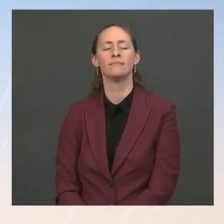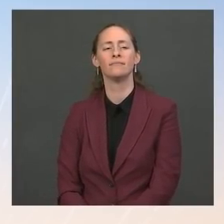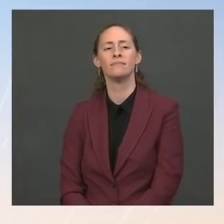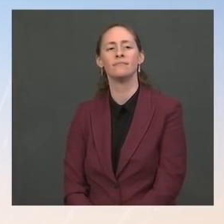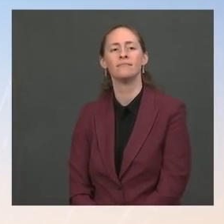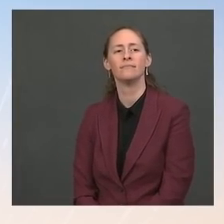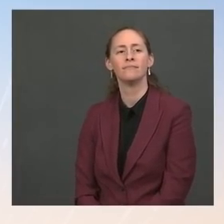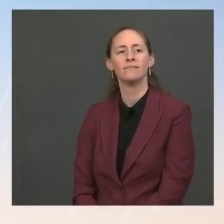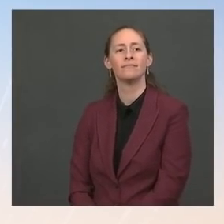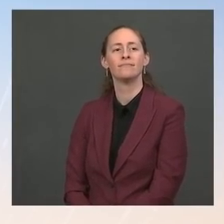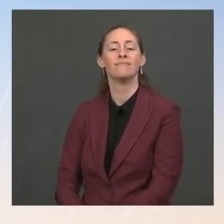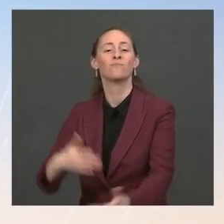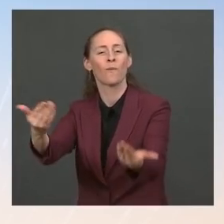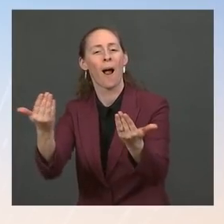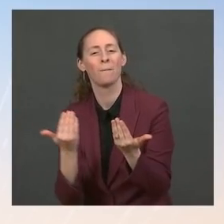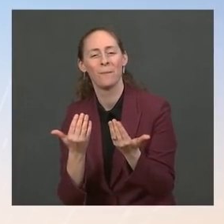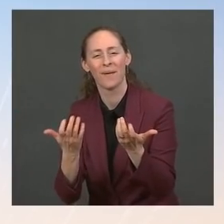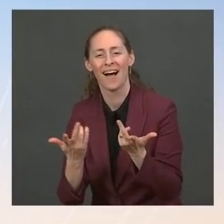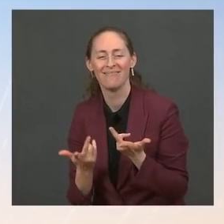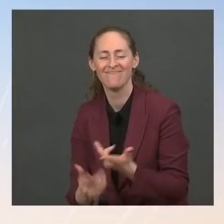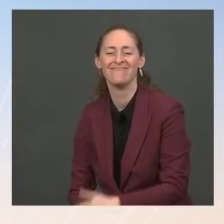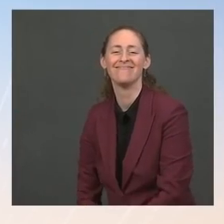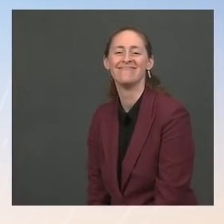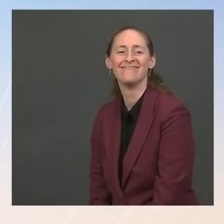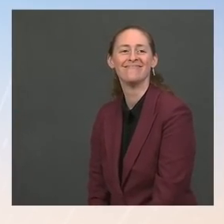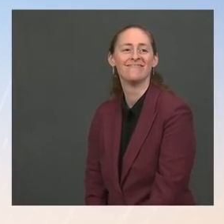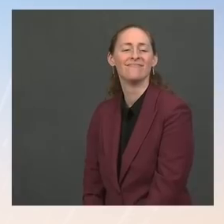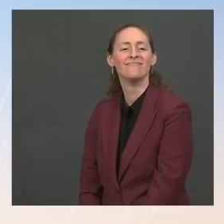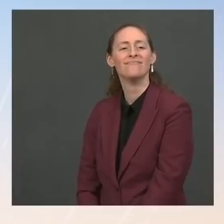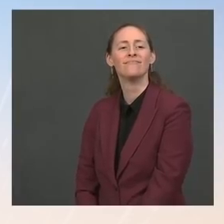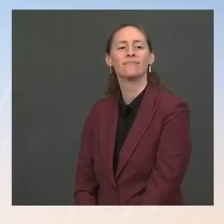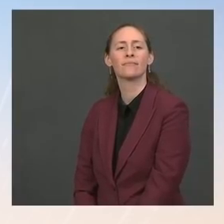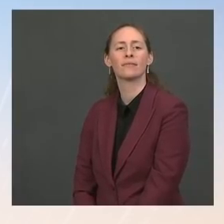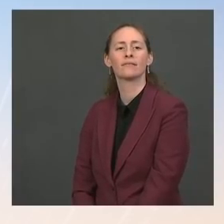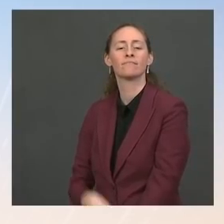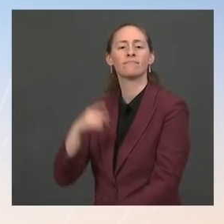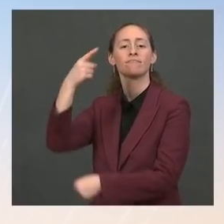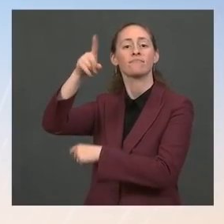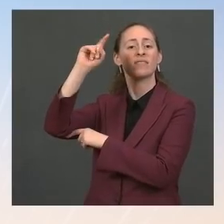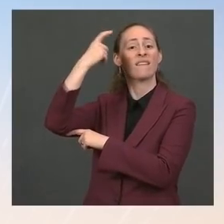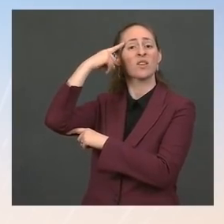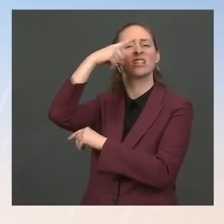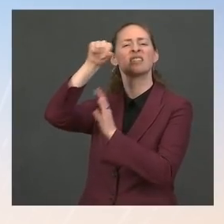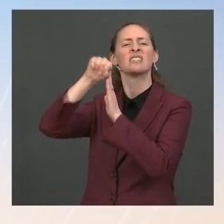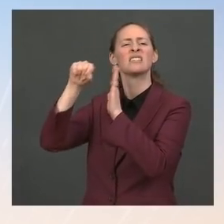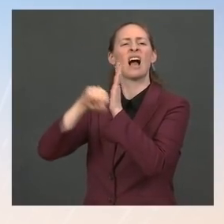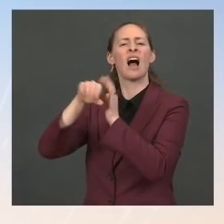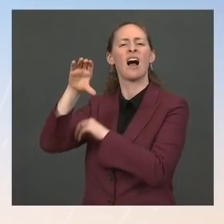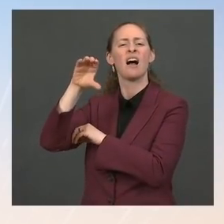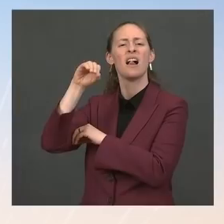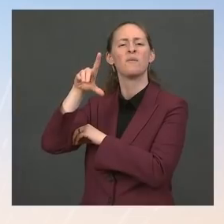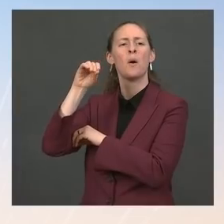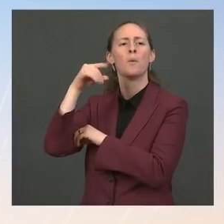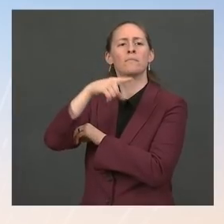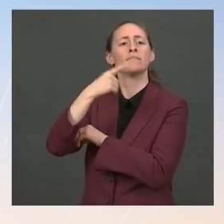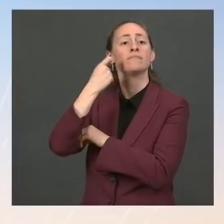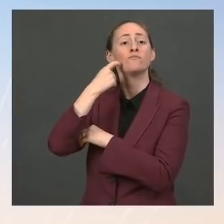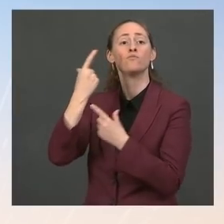The Press: The Colorado governor just signed an executive order making everyone 18 and older eligible for a booster shot,